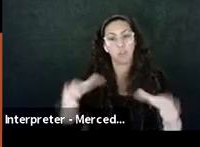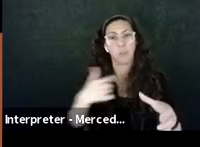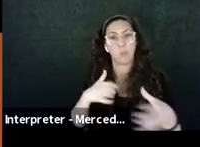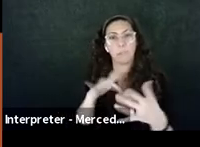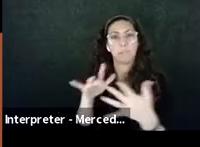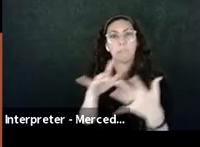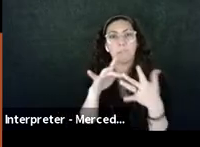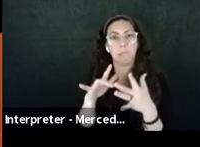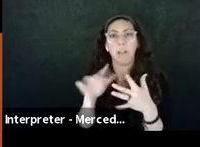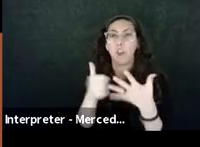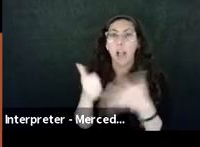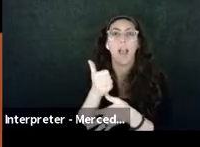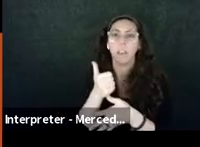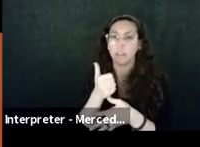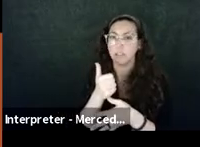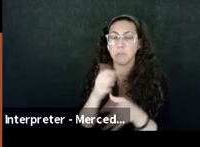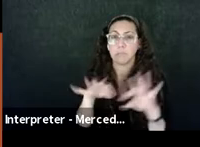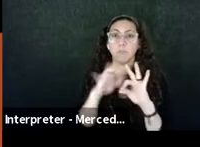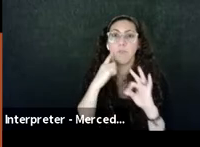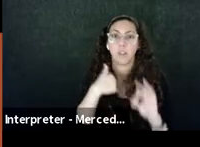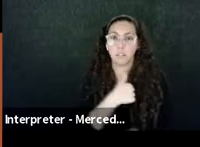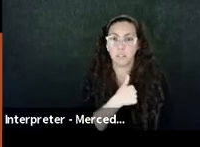Natalie Chavez: So the model that we're taking in is a very different type of housing model.